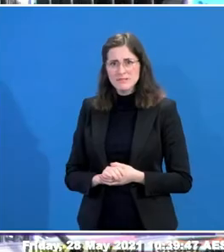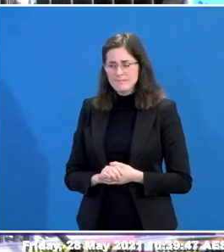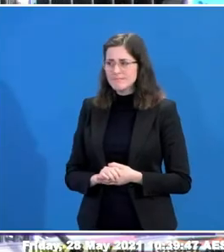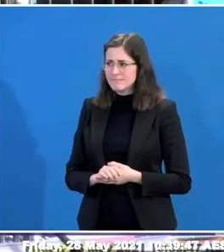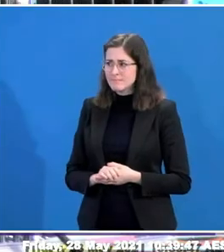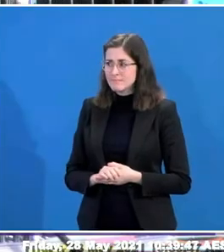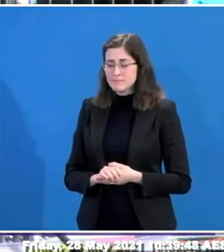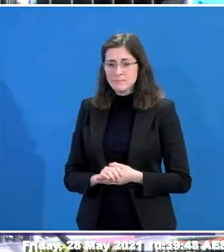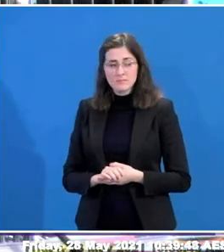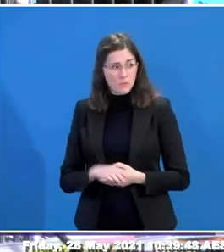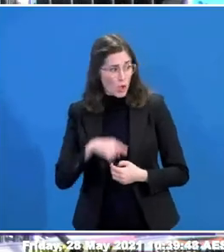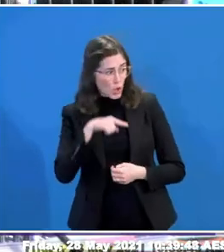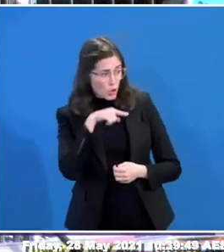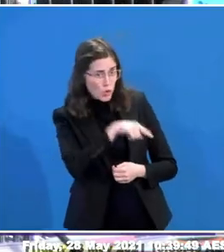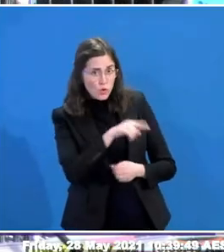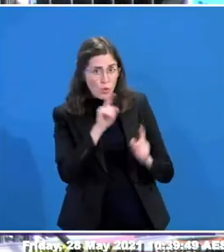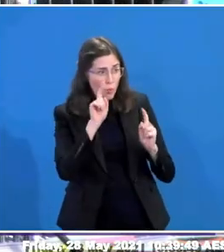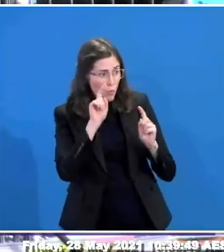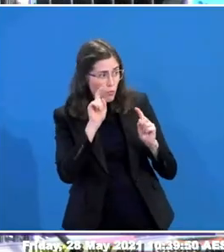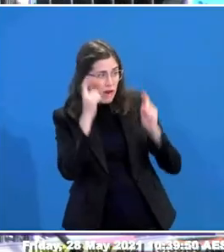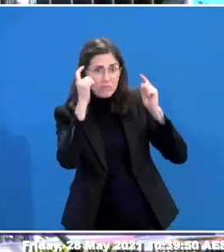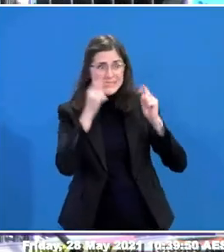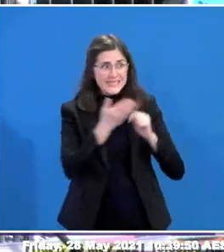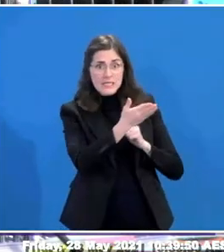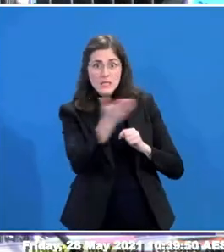And did it cause you concern that when the staff were interviewed,